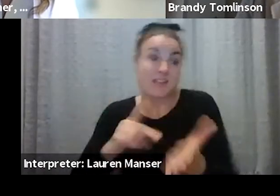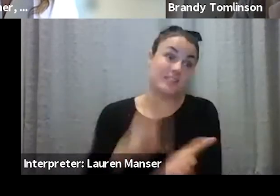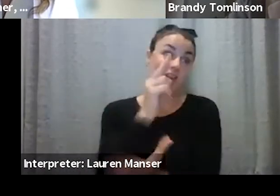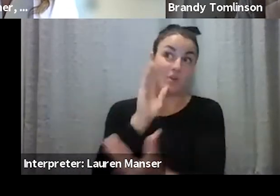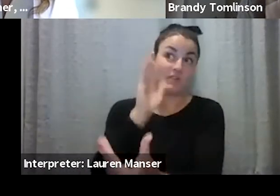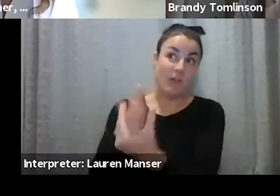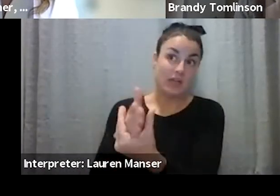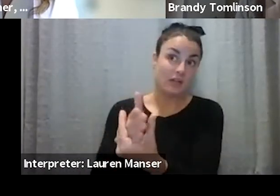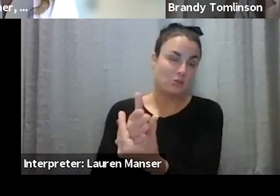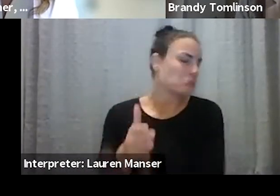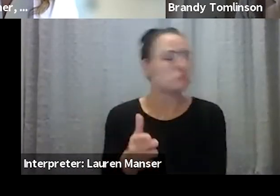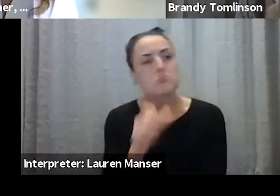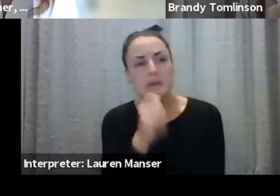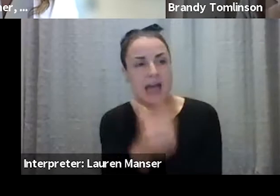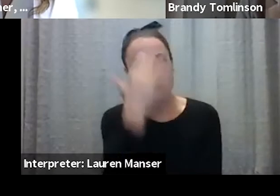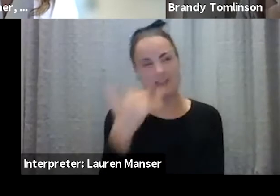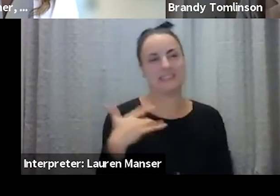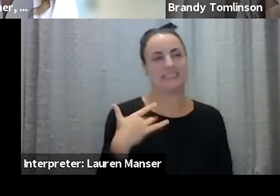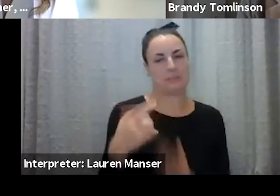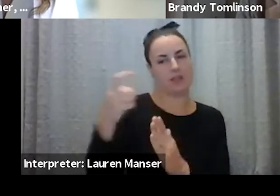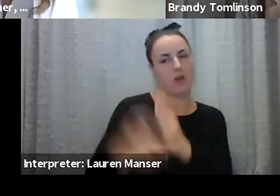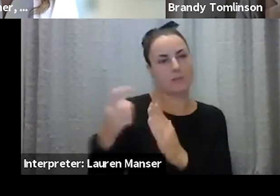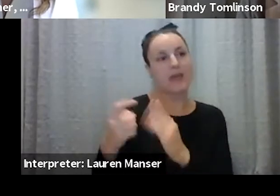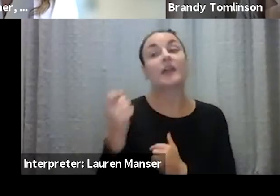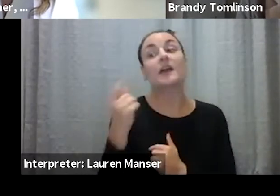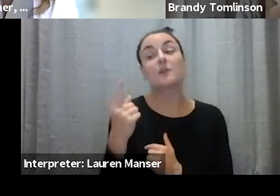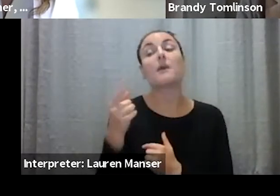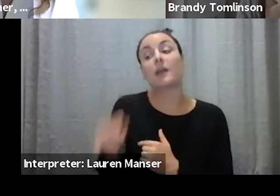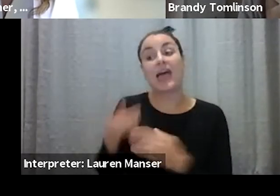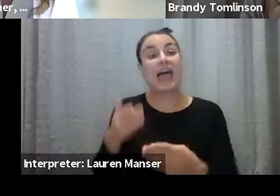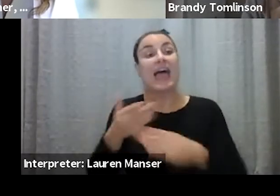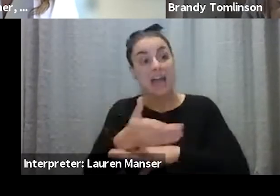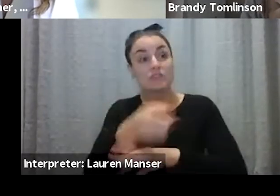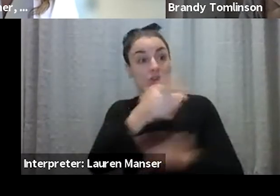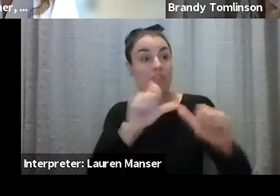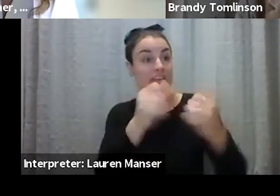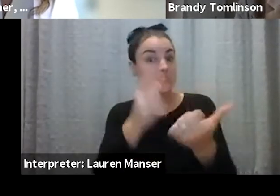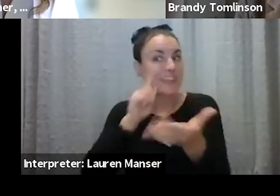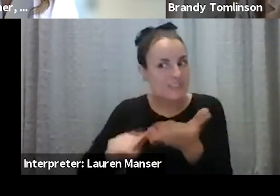But of course you can ask the agency after their investigation, whether they will dual file.